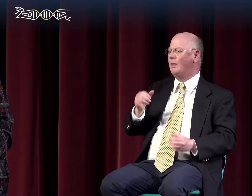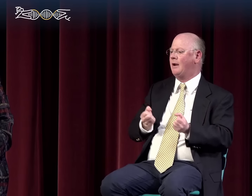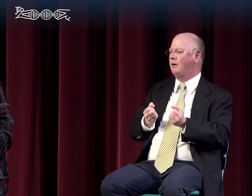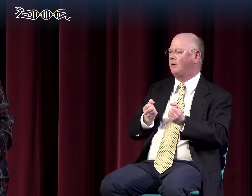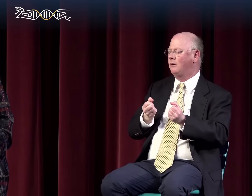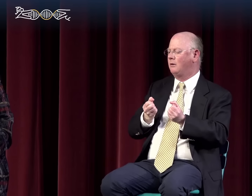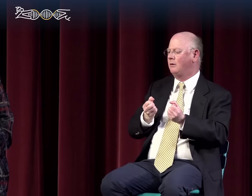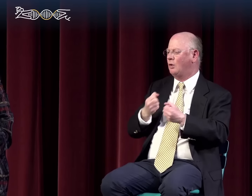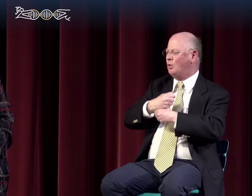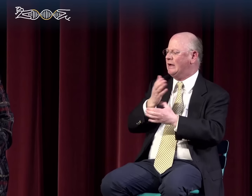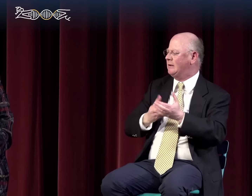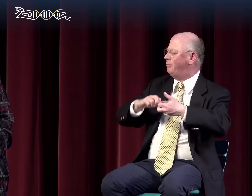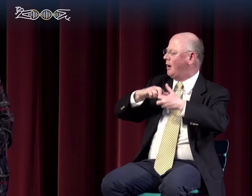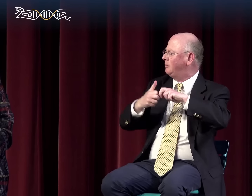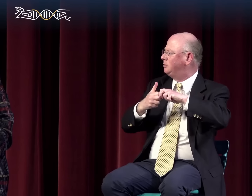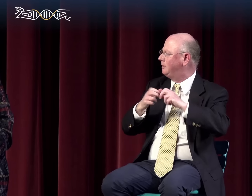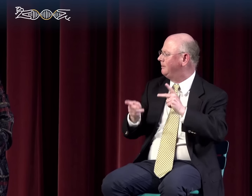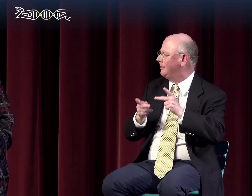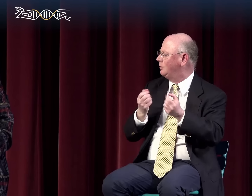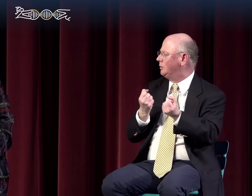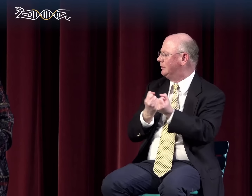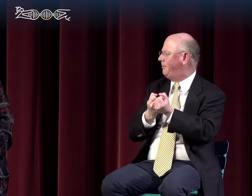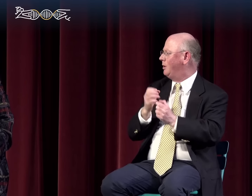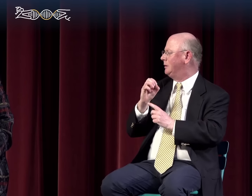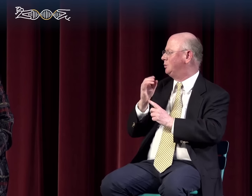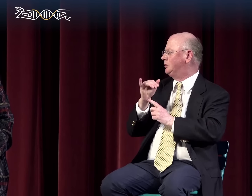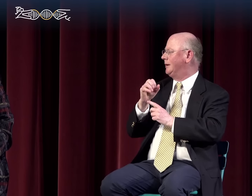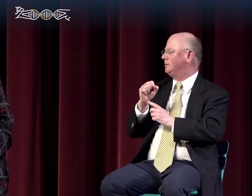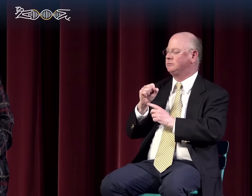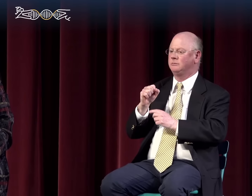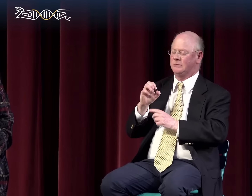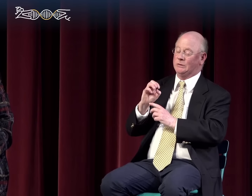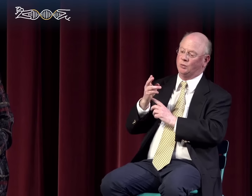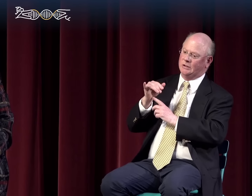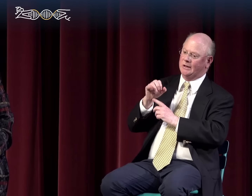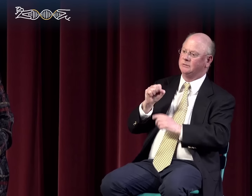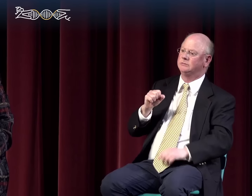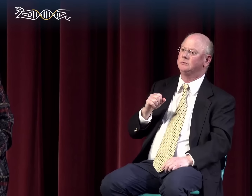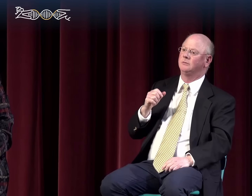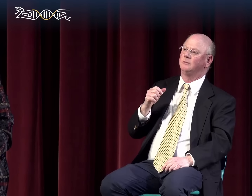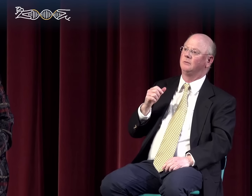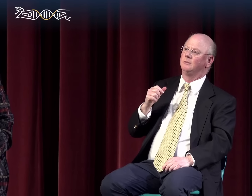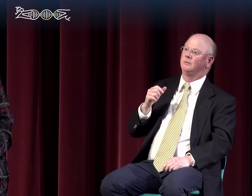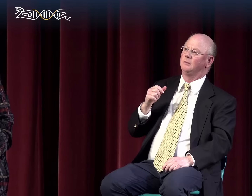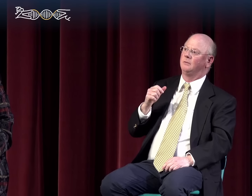This created some problems for those who were proponents of eugenics.